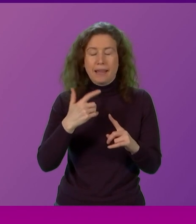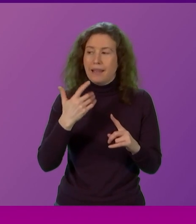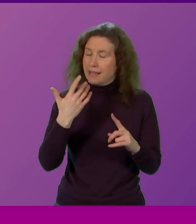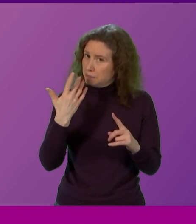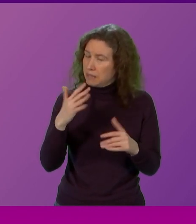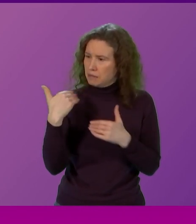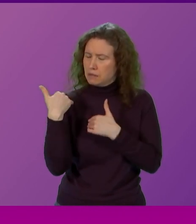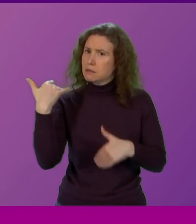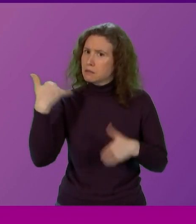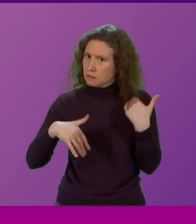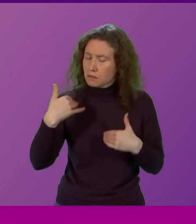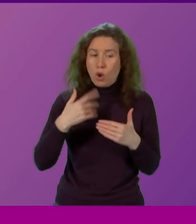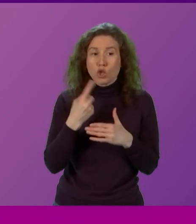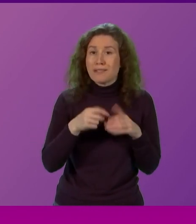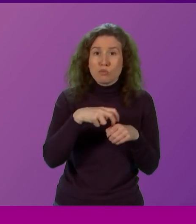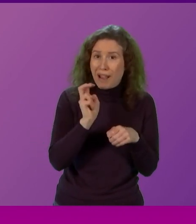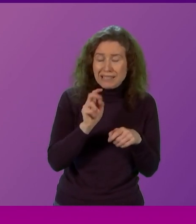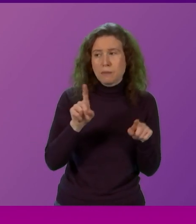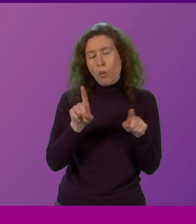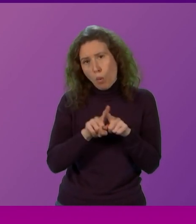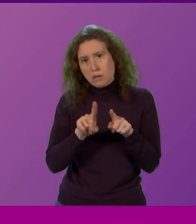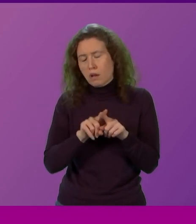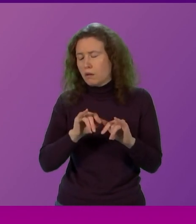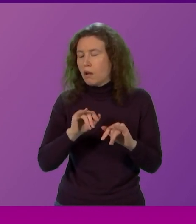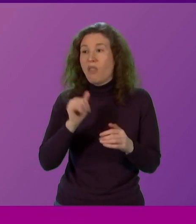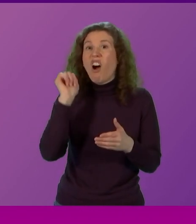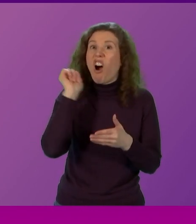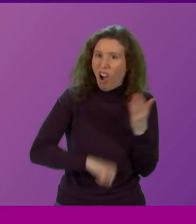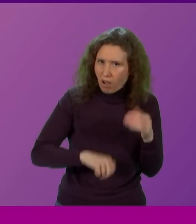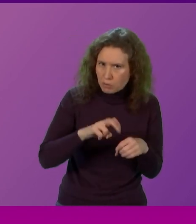the brunt not just of Brexit but of the very hard Brexit that has been pursued by the UK